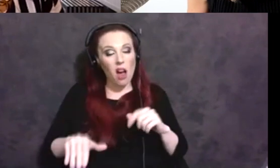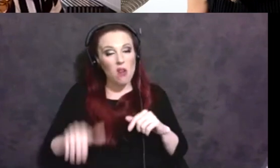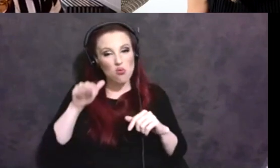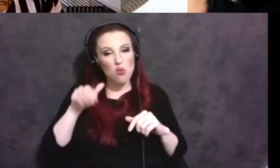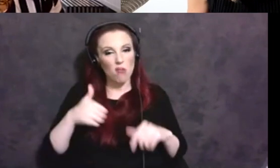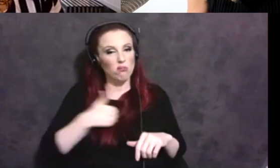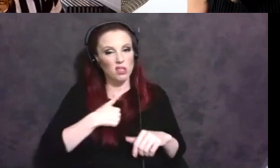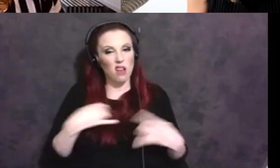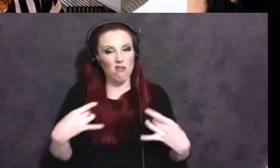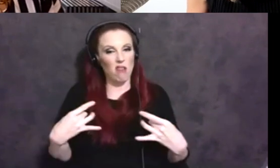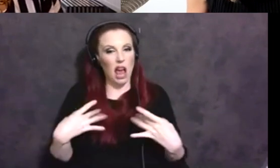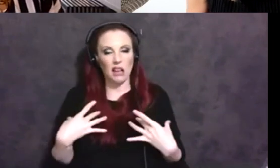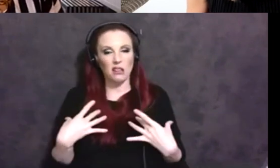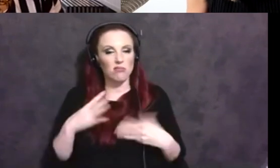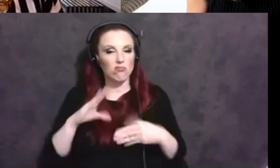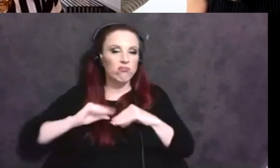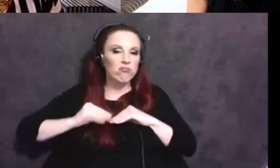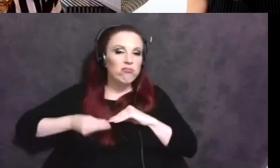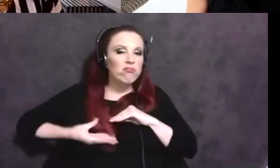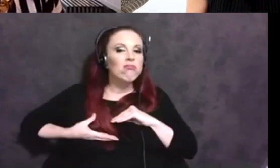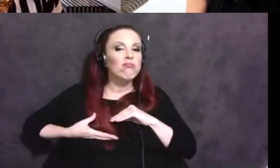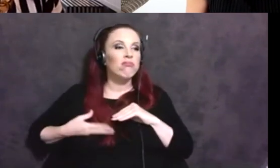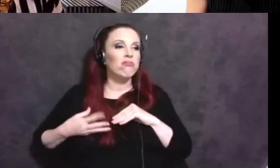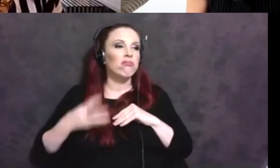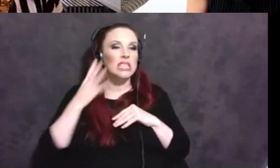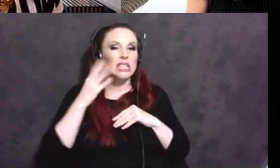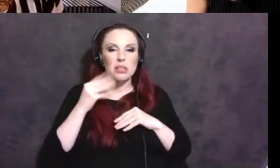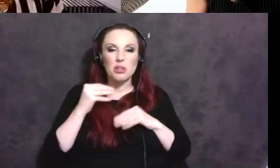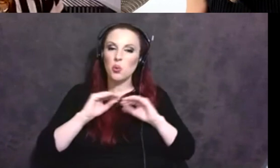growing up, feeling really confused and not experiencing belonging. The piece I didn't